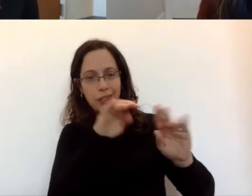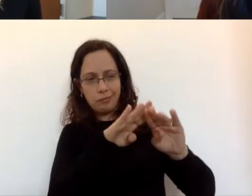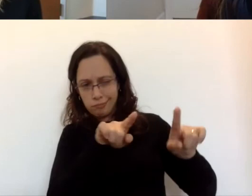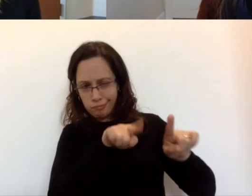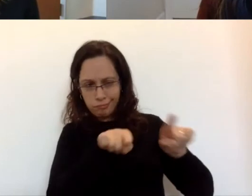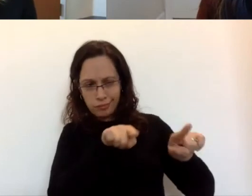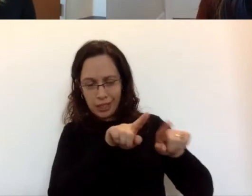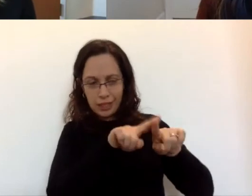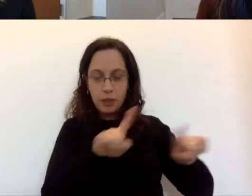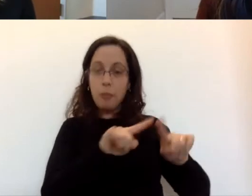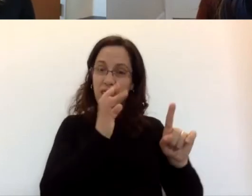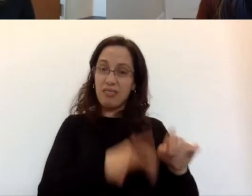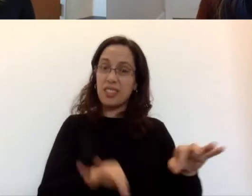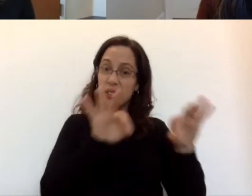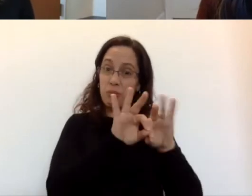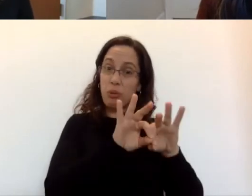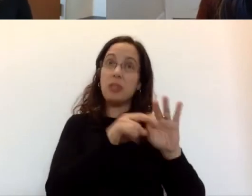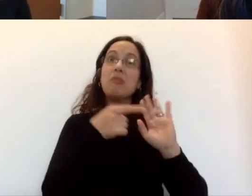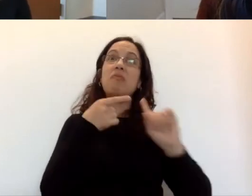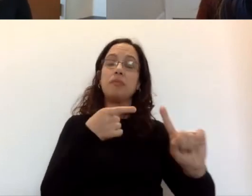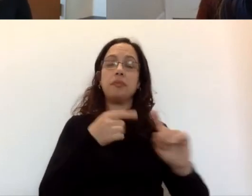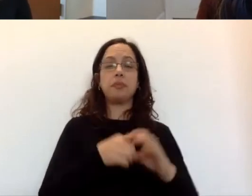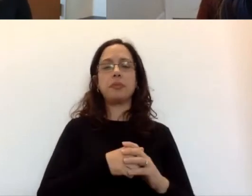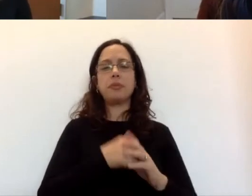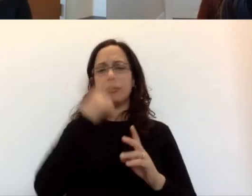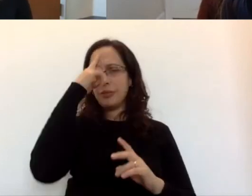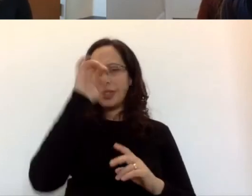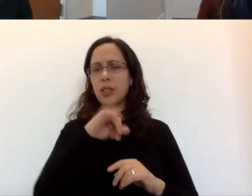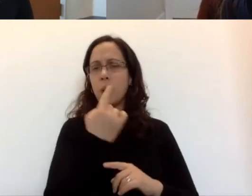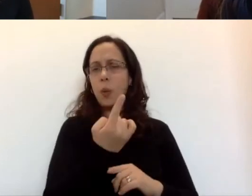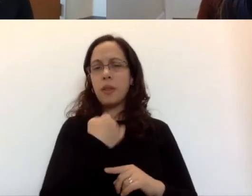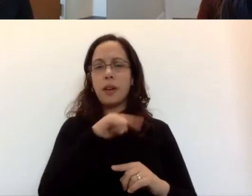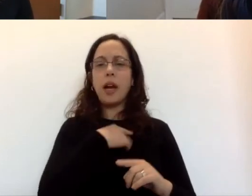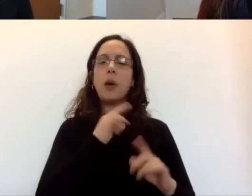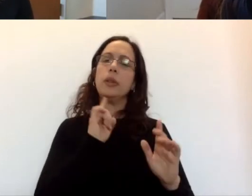um so I think that–I think that's one thing I would note about the way this has been kind